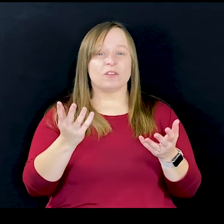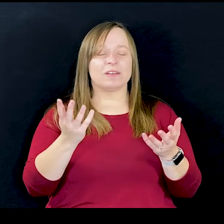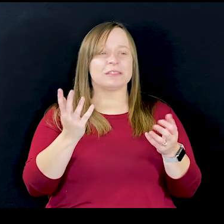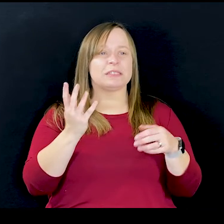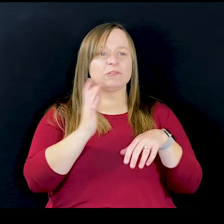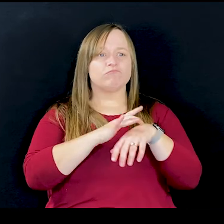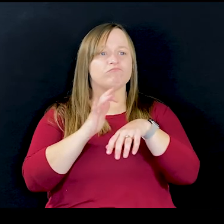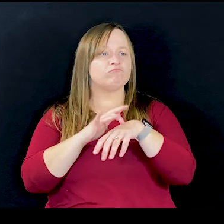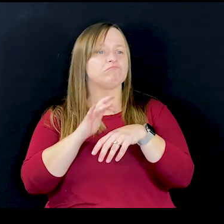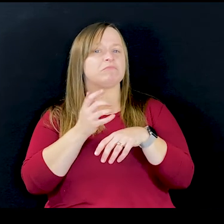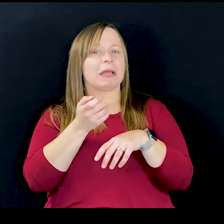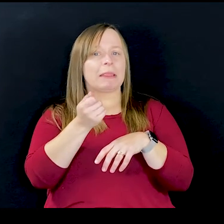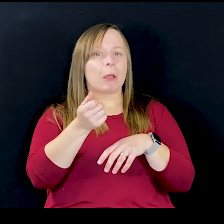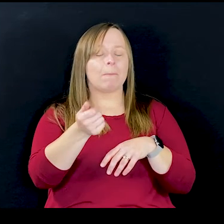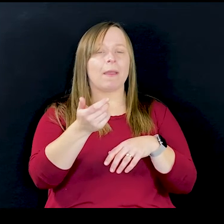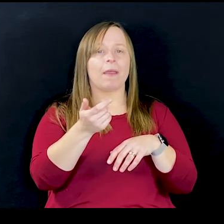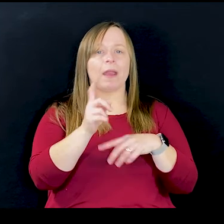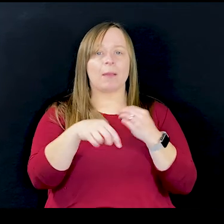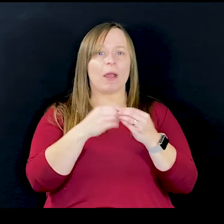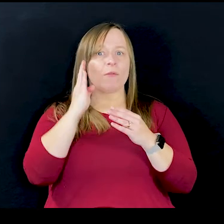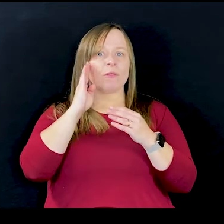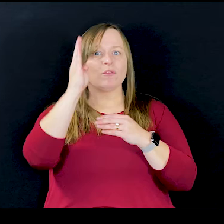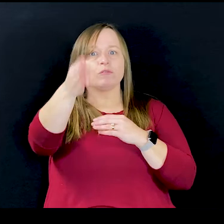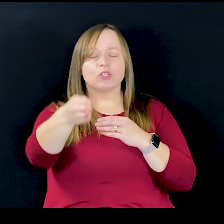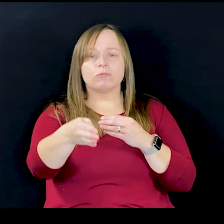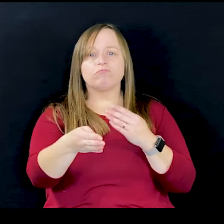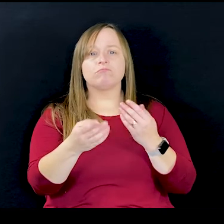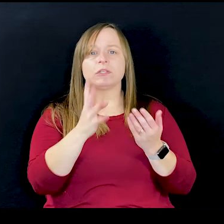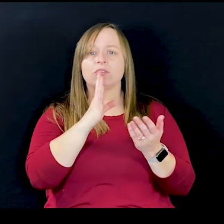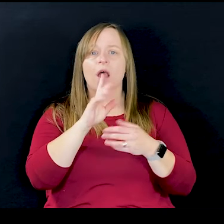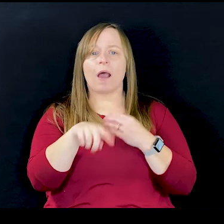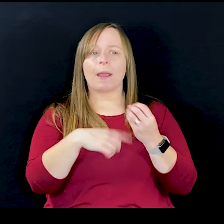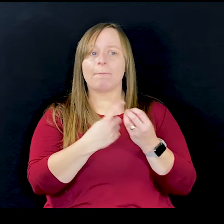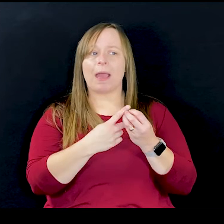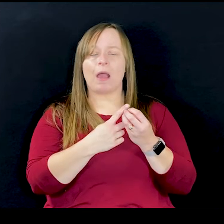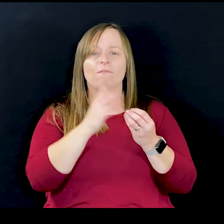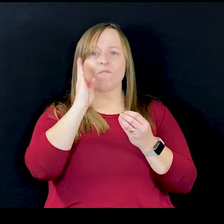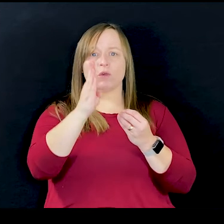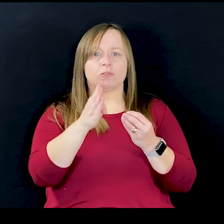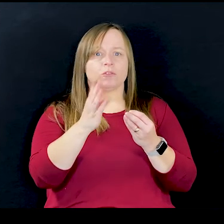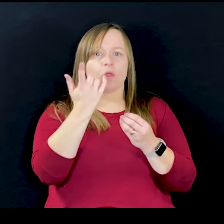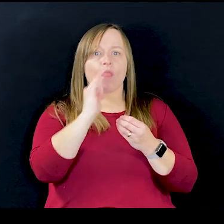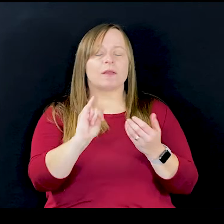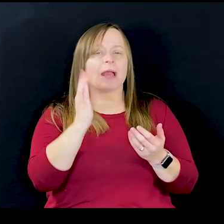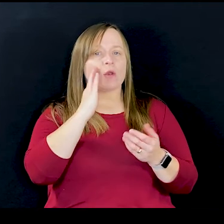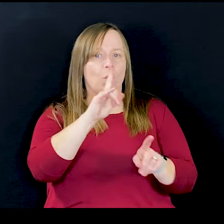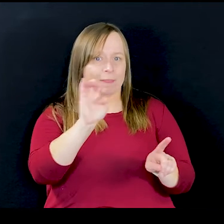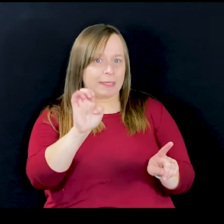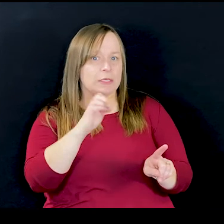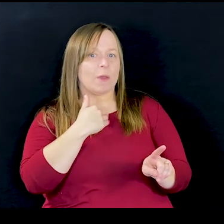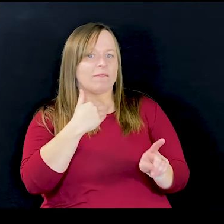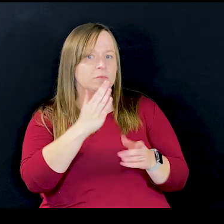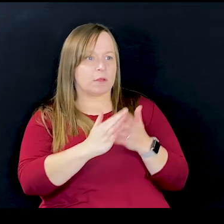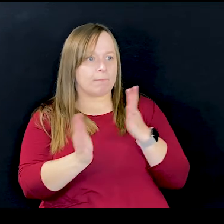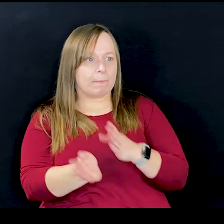and you touched a little bit on about the future. Let's talk about what the future looks like. I know Lee you have some plans.